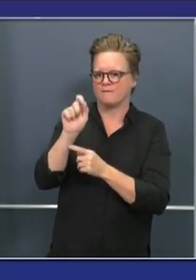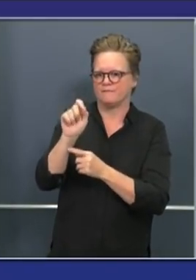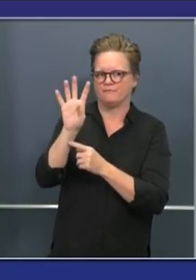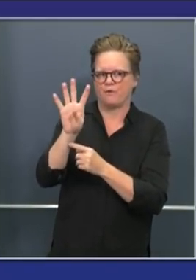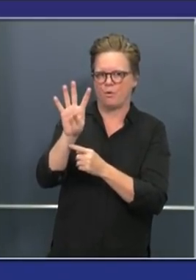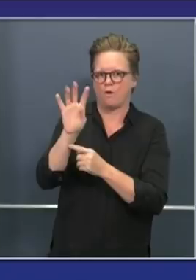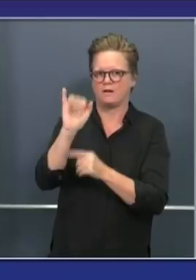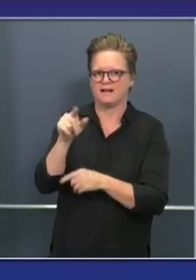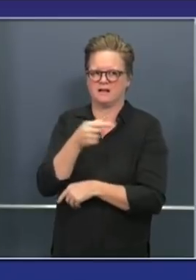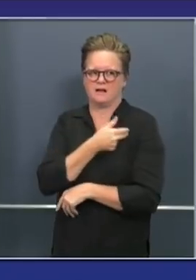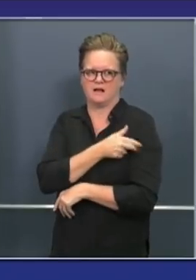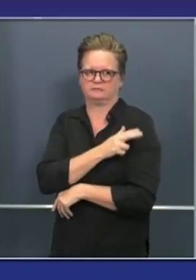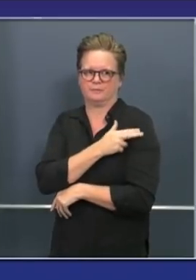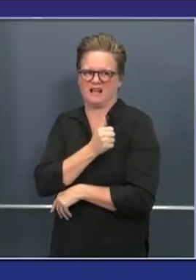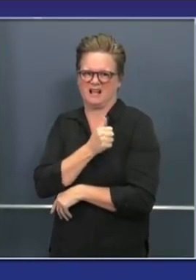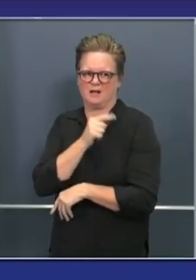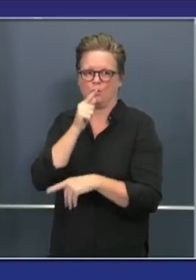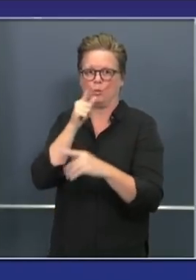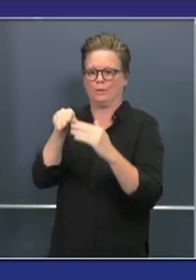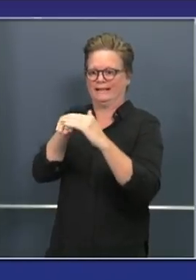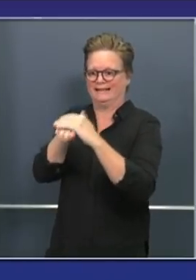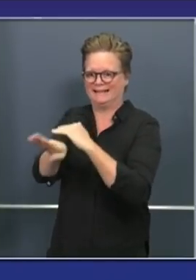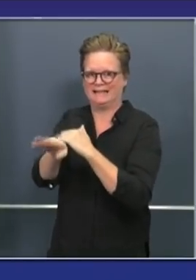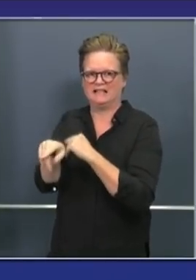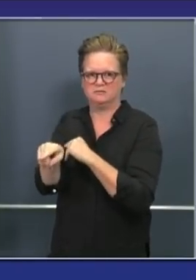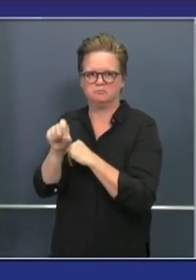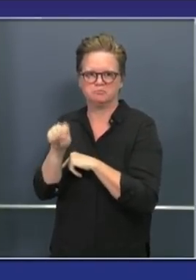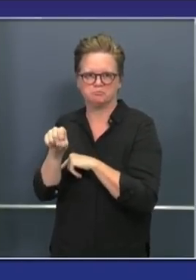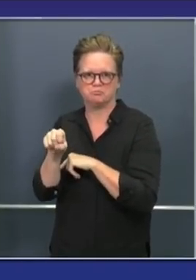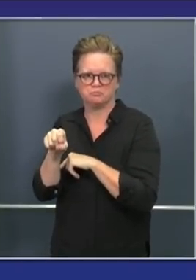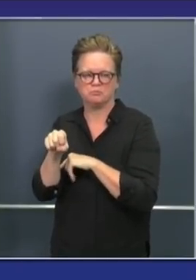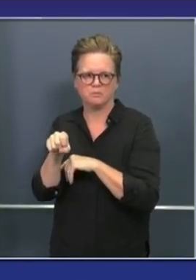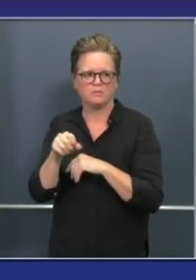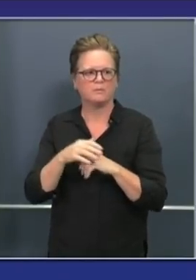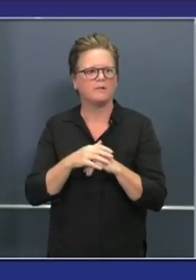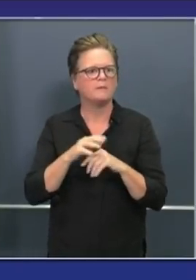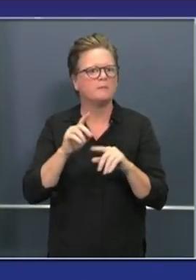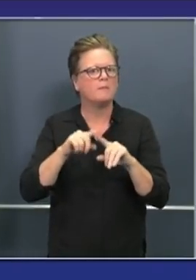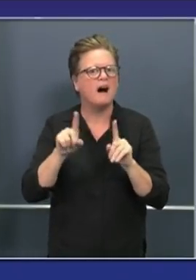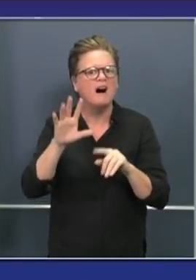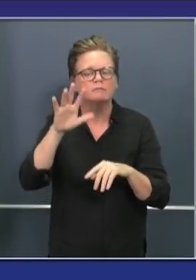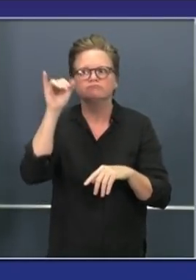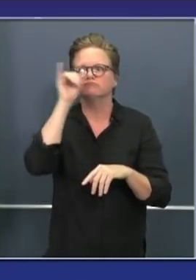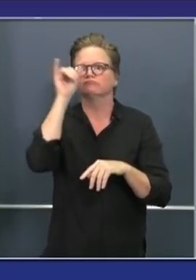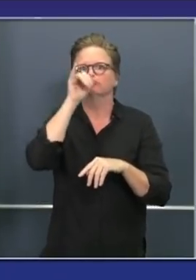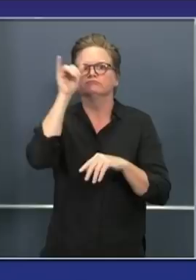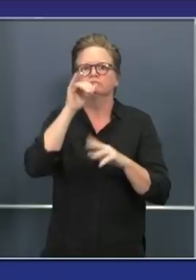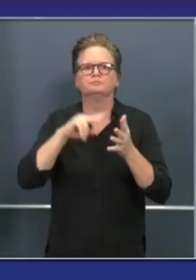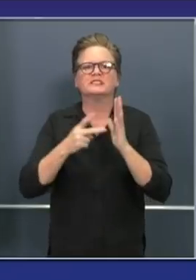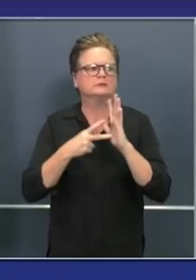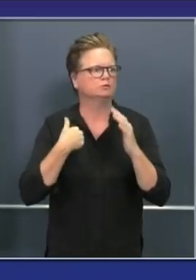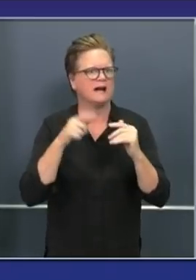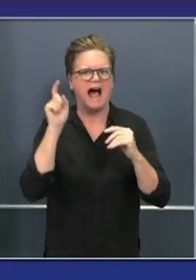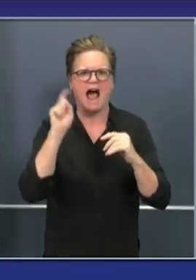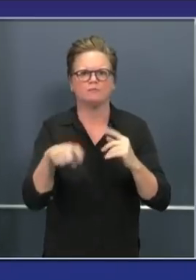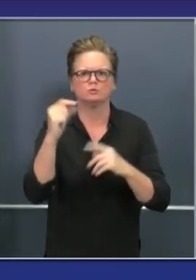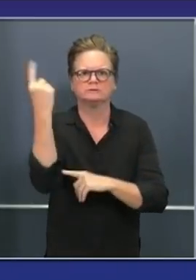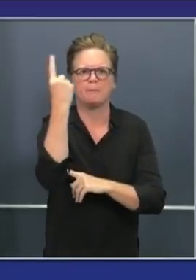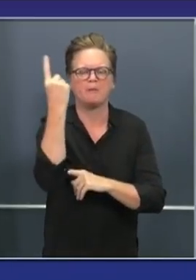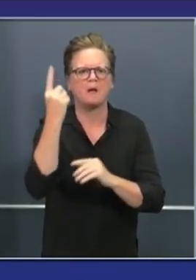IT'S AN INCREASE NONETHELESS, AGAIN, NO INCREASE IN ICUs, AN INCREASE OF 4.4% IN